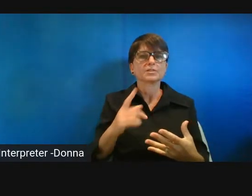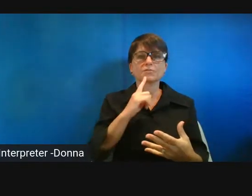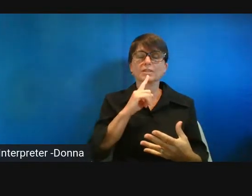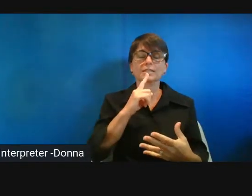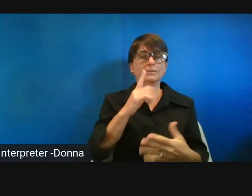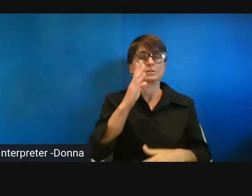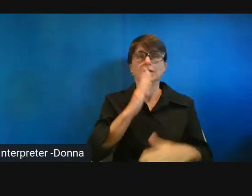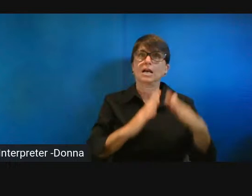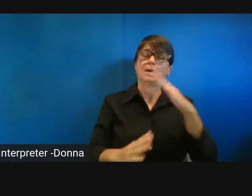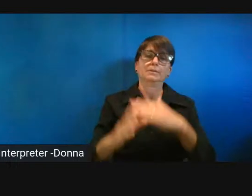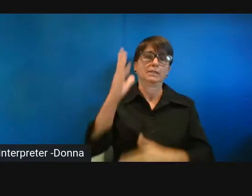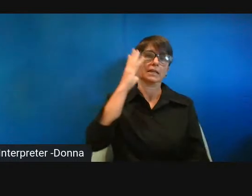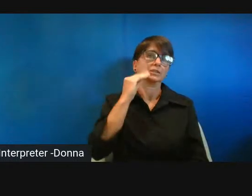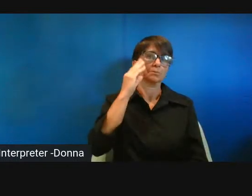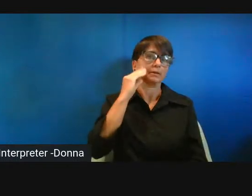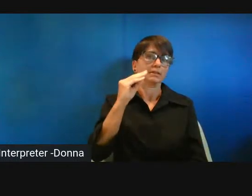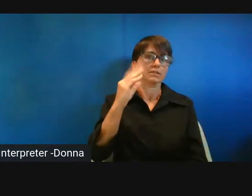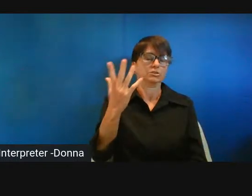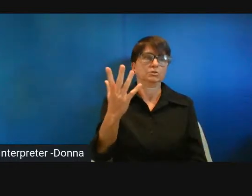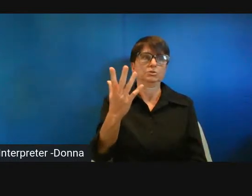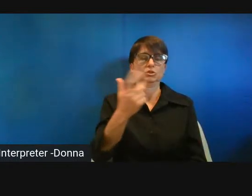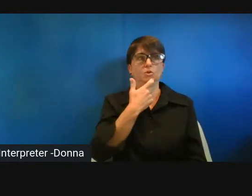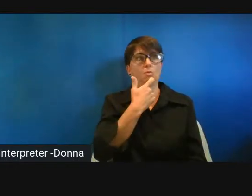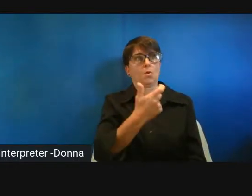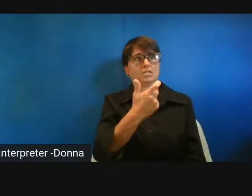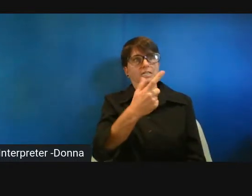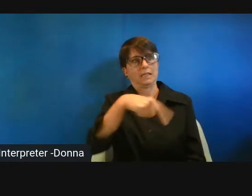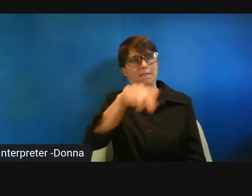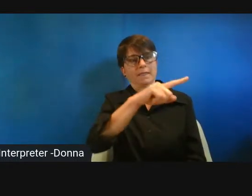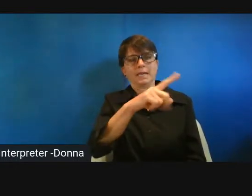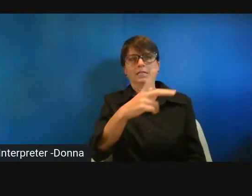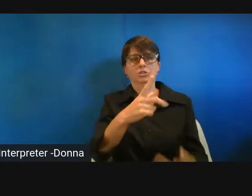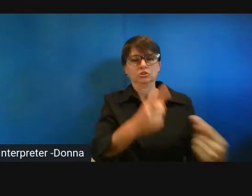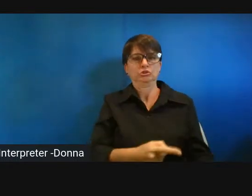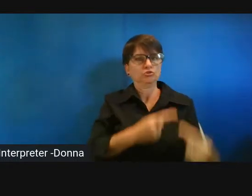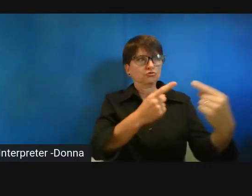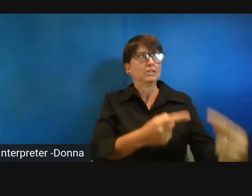And from everyone who is participating, a really